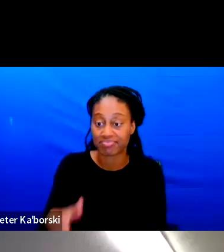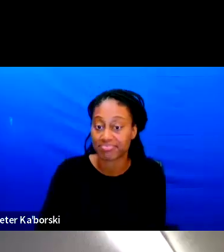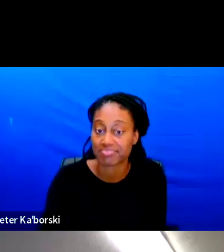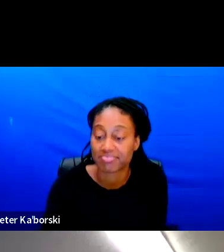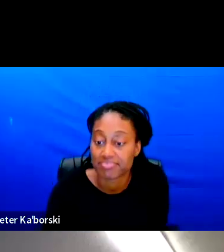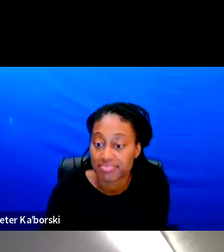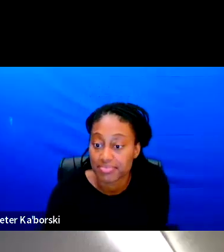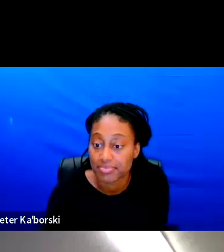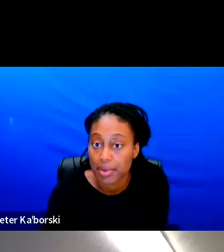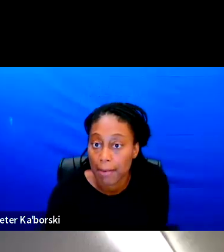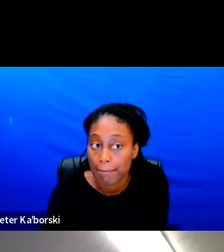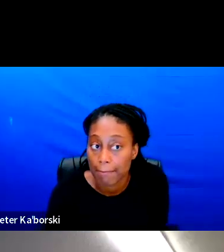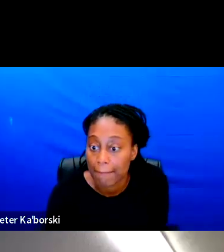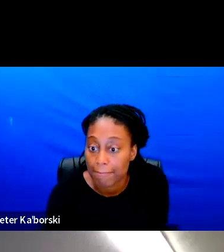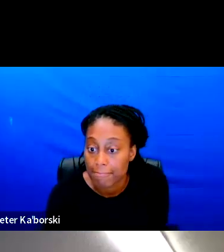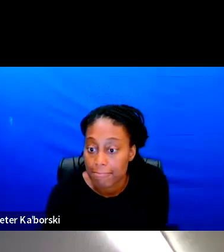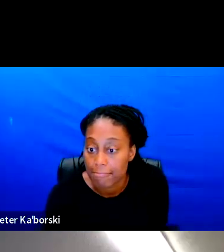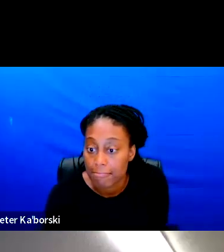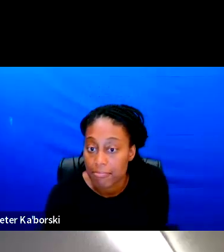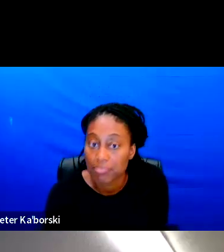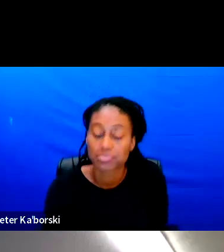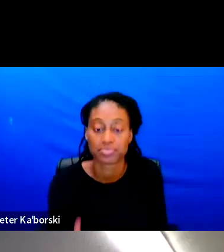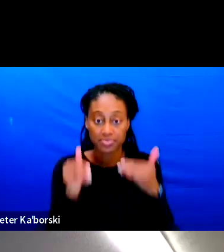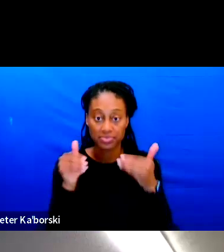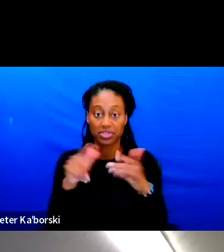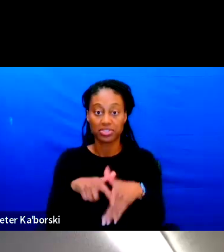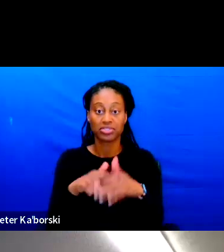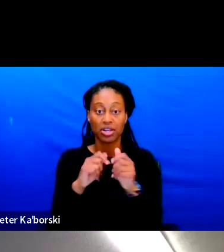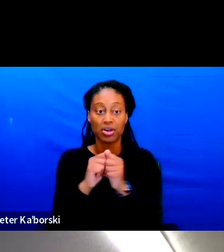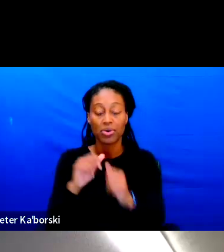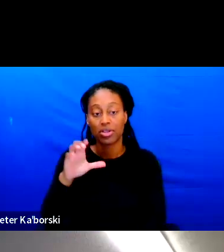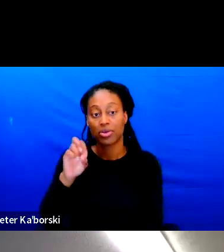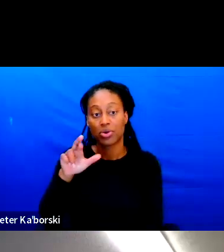Adam Ayers w/ APRIL: Go ahead and get started with the Adam Ayers w/ APRIL: core conversation for